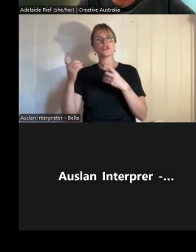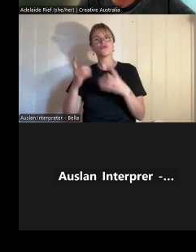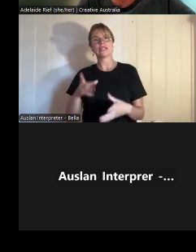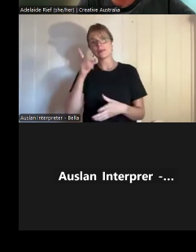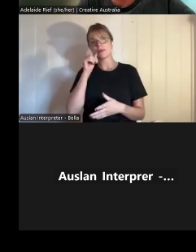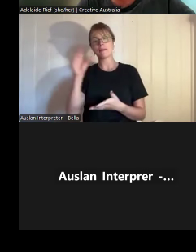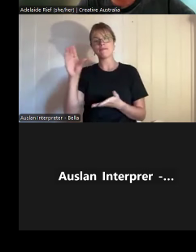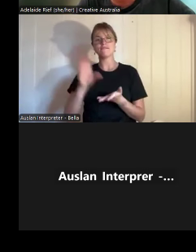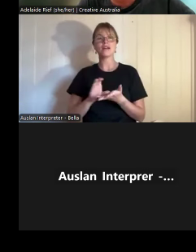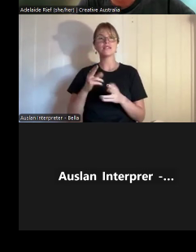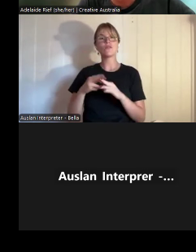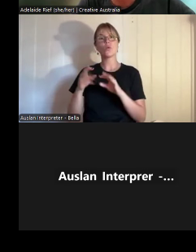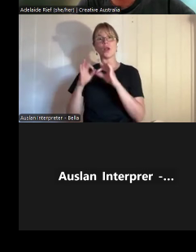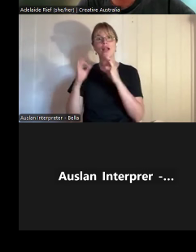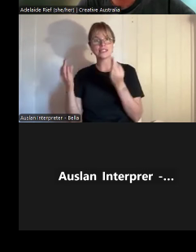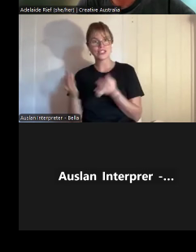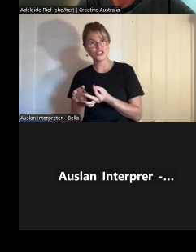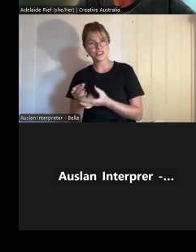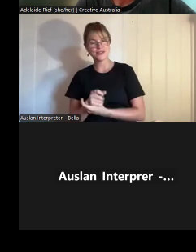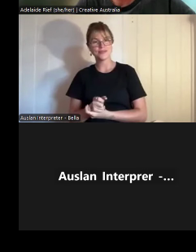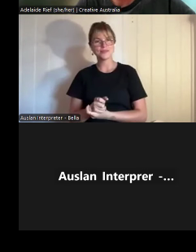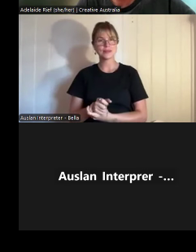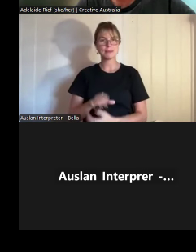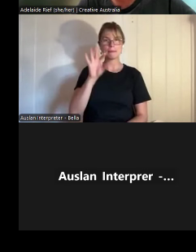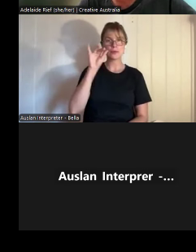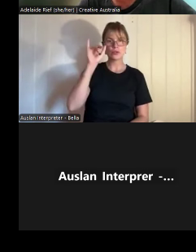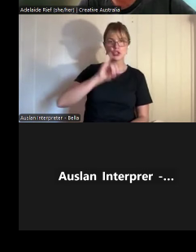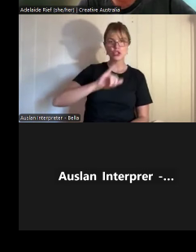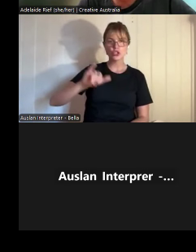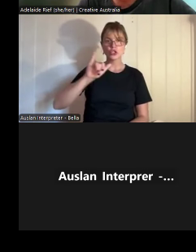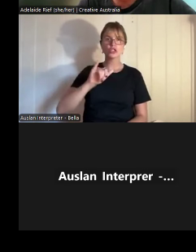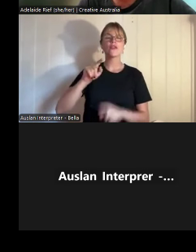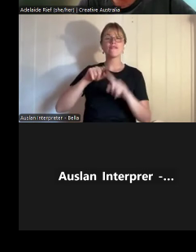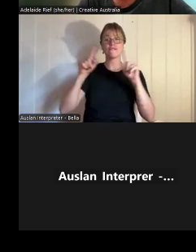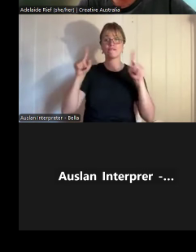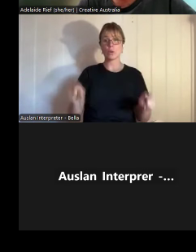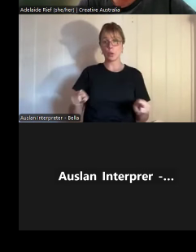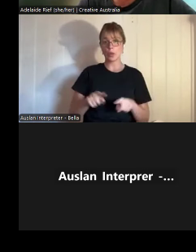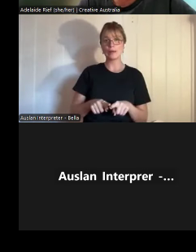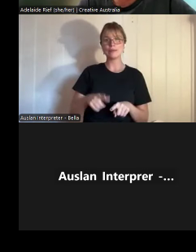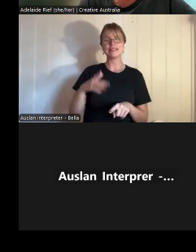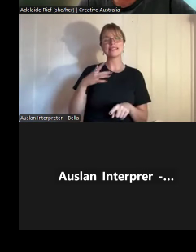Fund for organisations. The application form requires you to fill in some of your details,